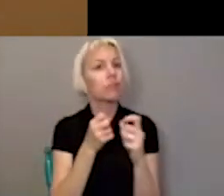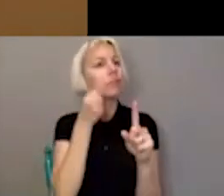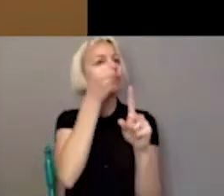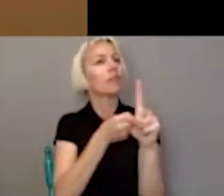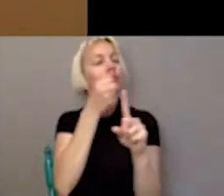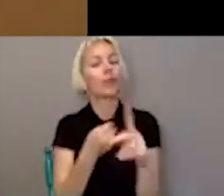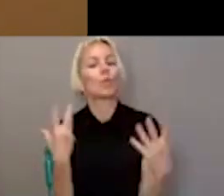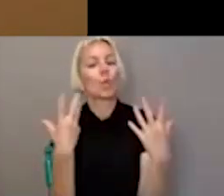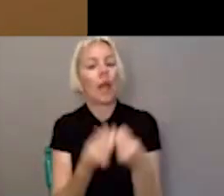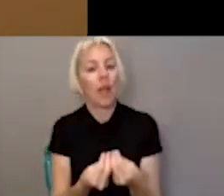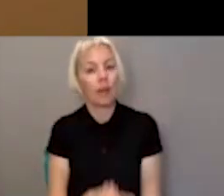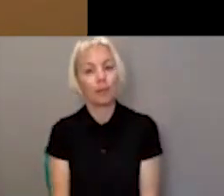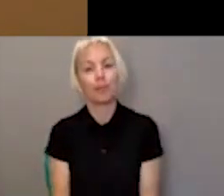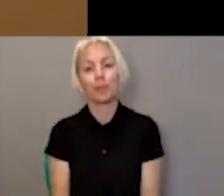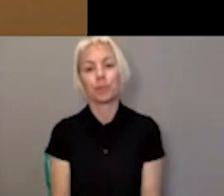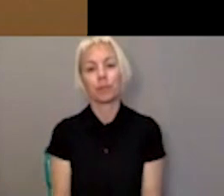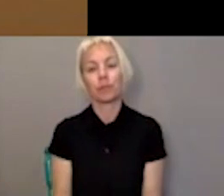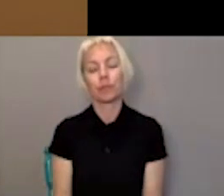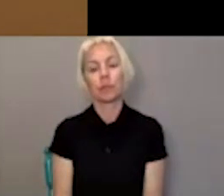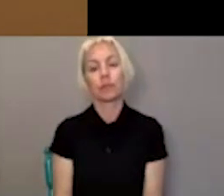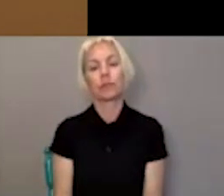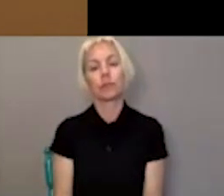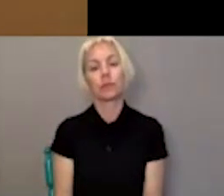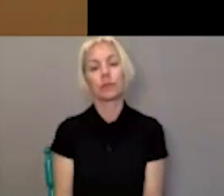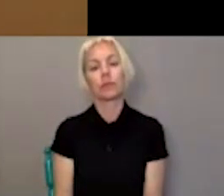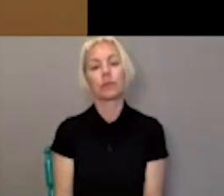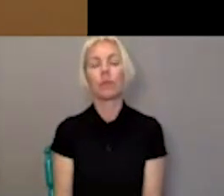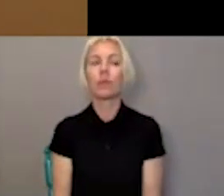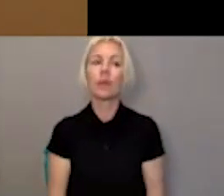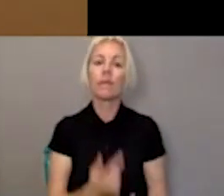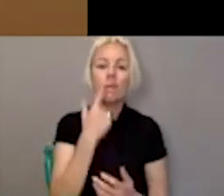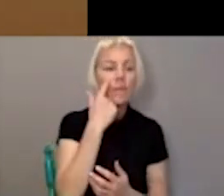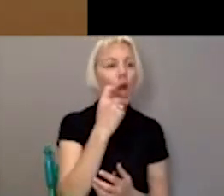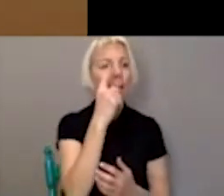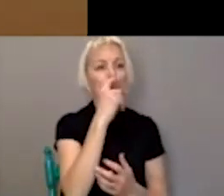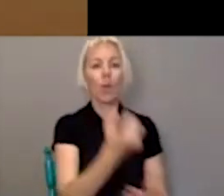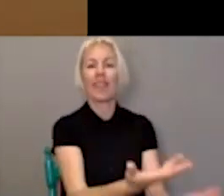who will give you strength. And who will provide you with the knowledge and information that